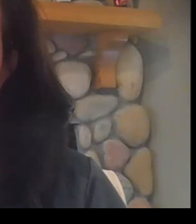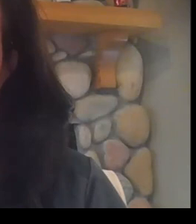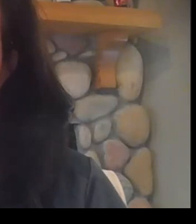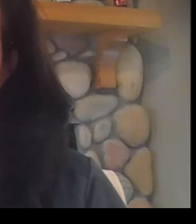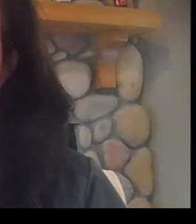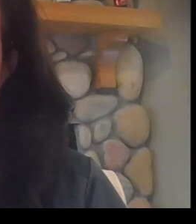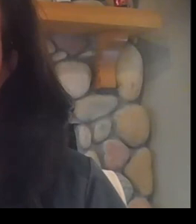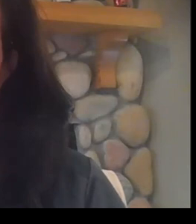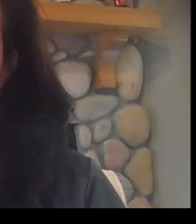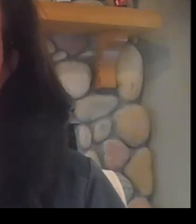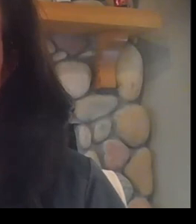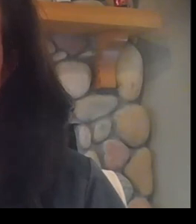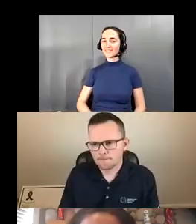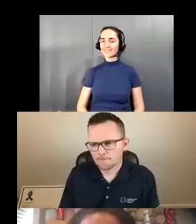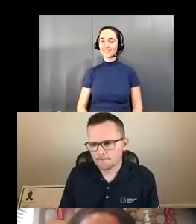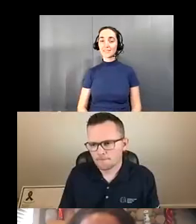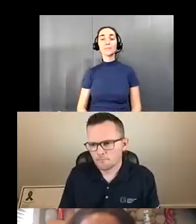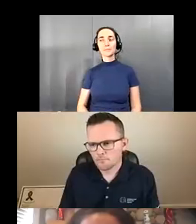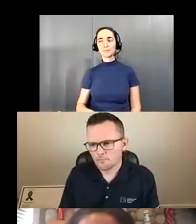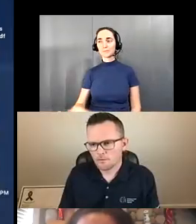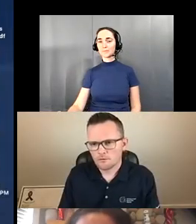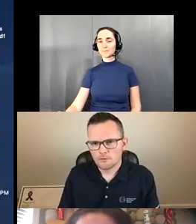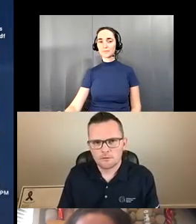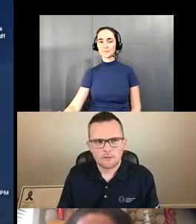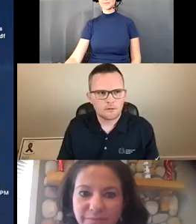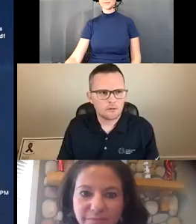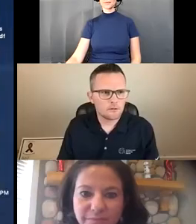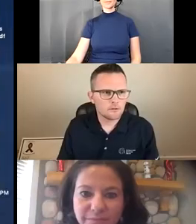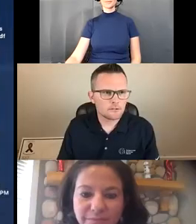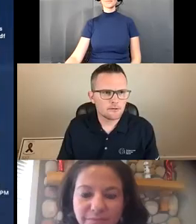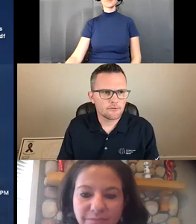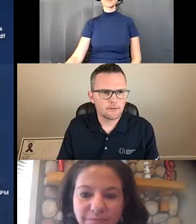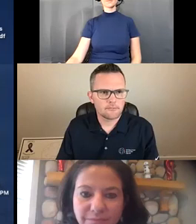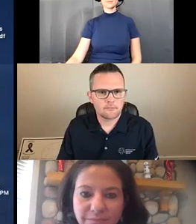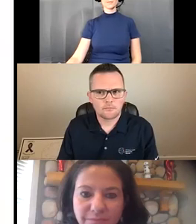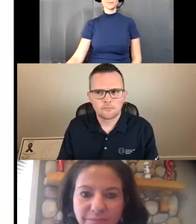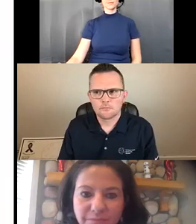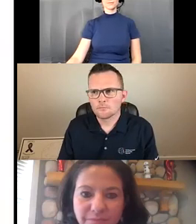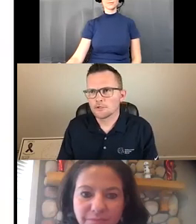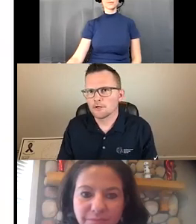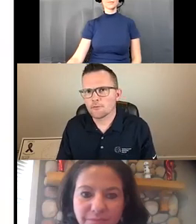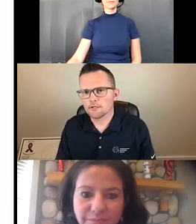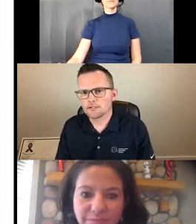Let's see. 15:32:30 Let's see if I can everybody see